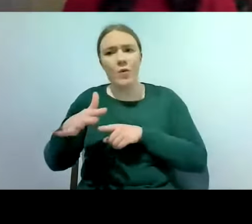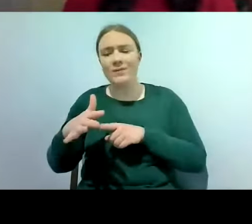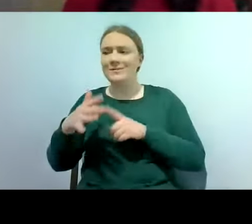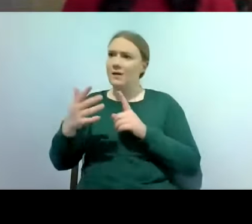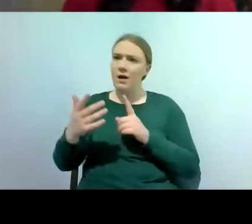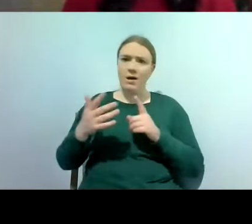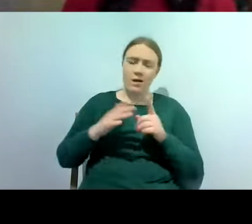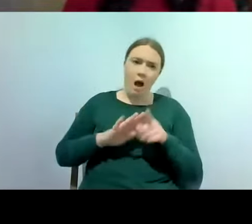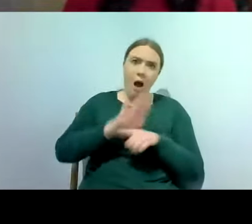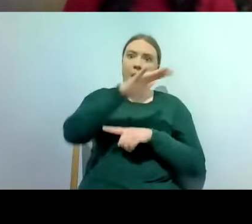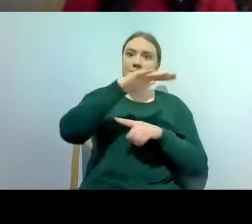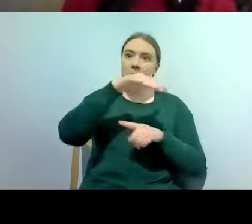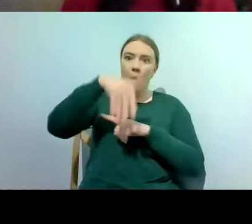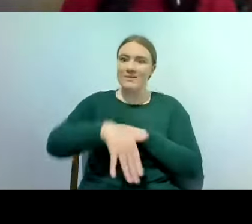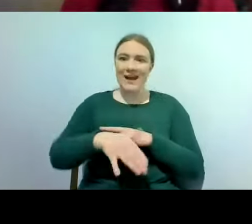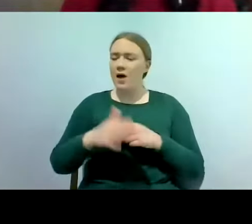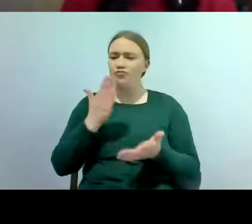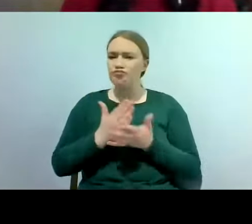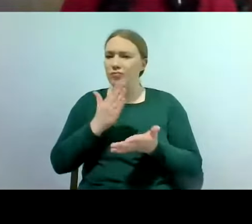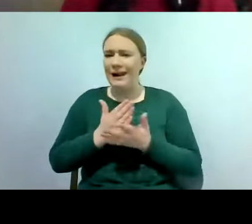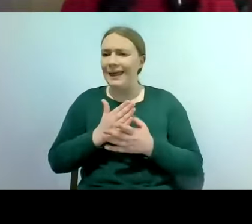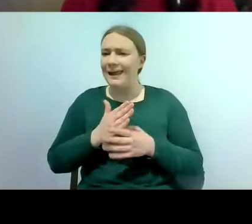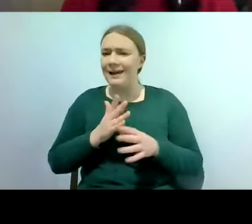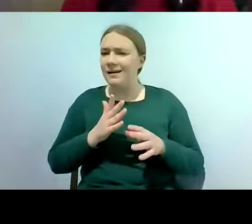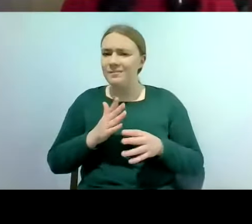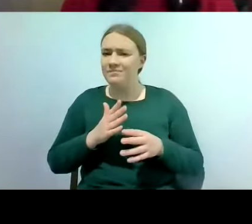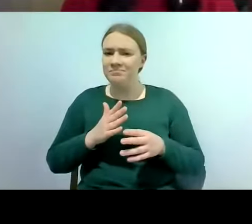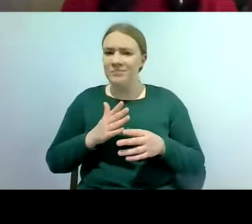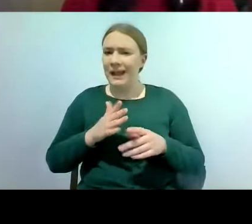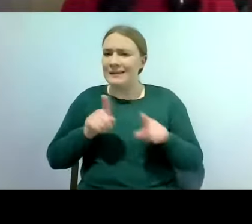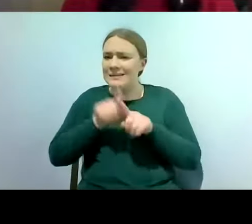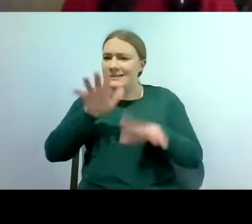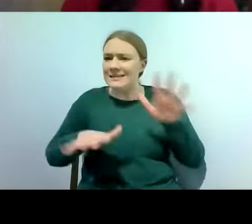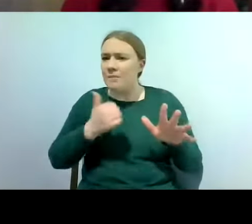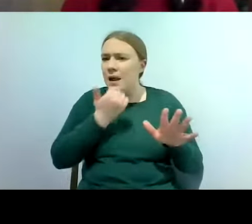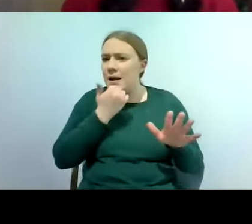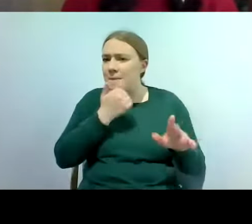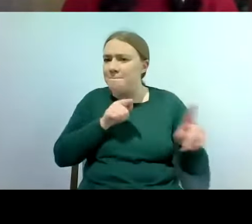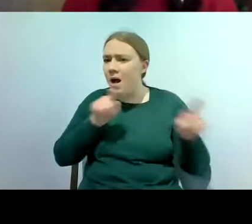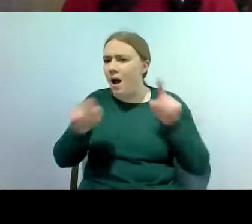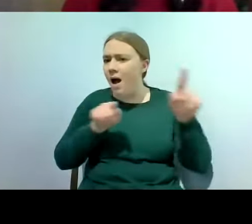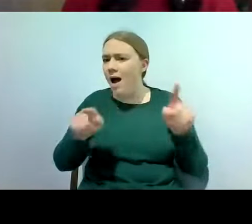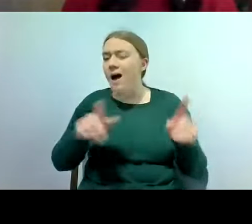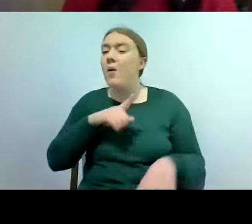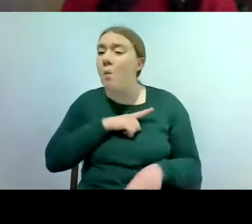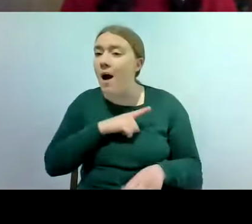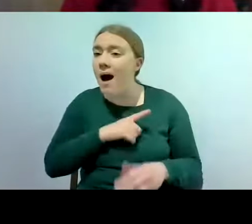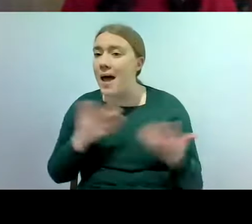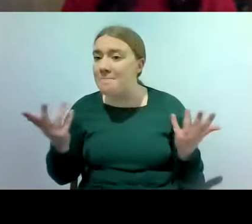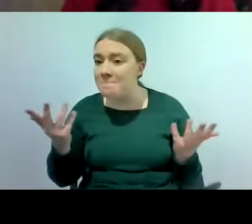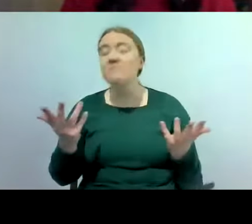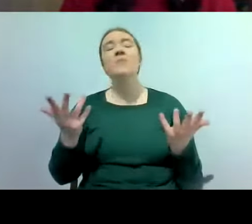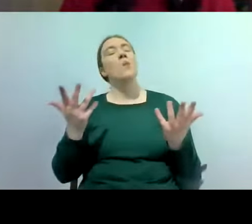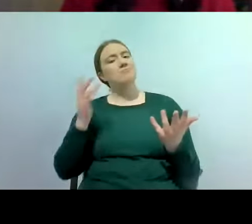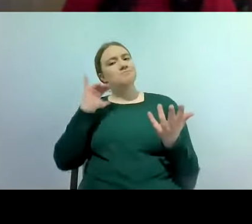unsuccessful ascent um up over the weir and that's probably because there's no real motivation of